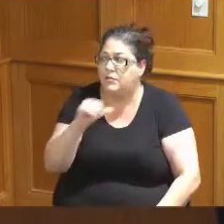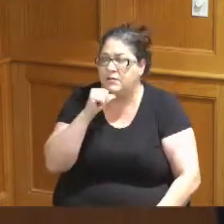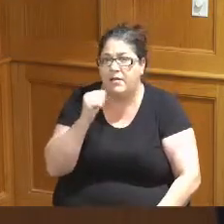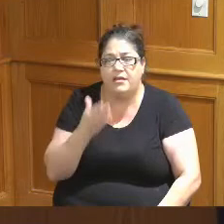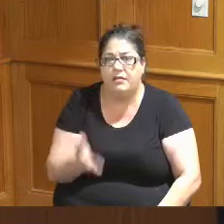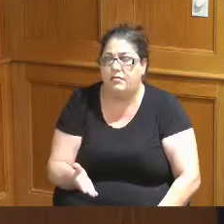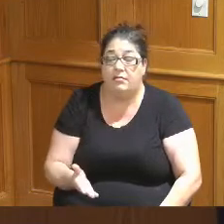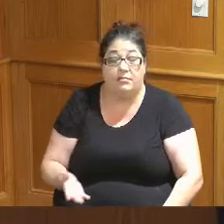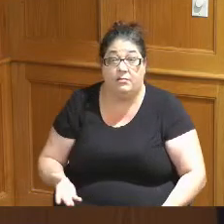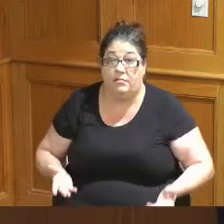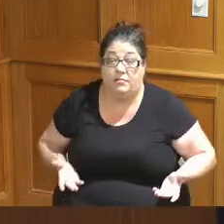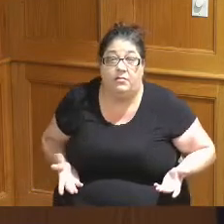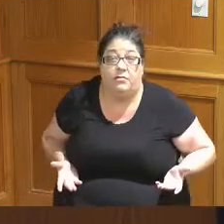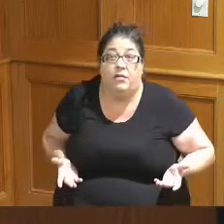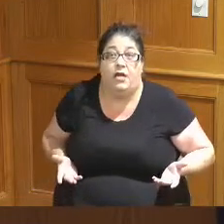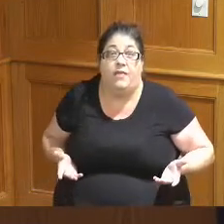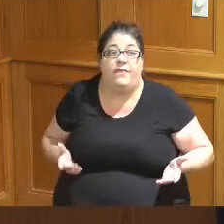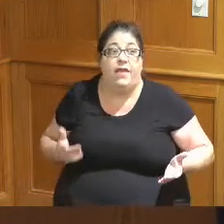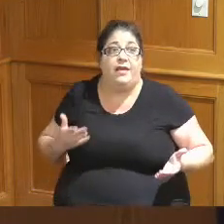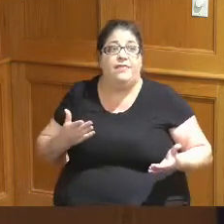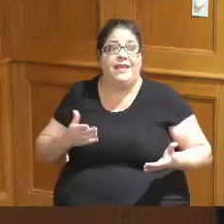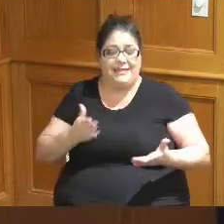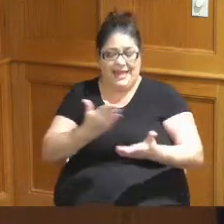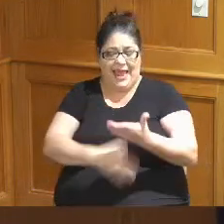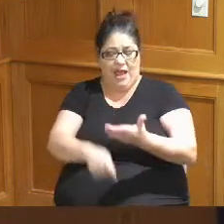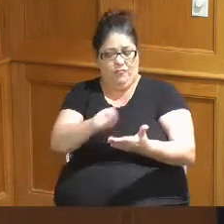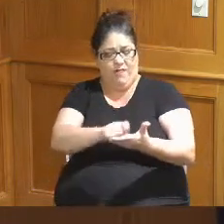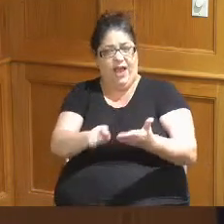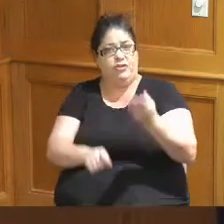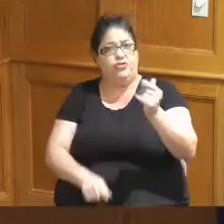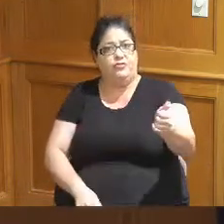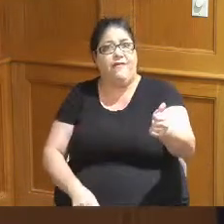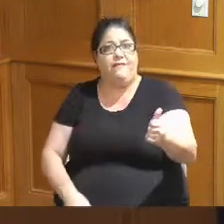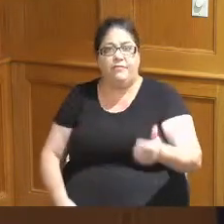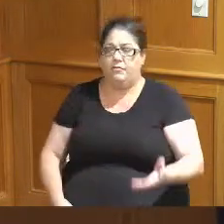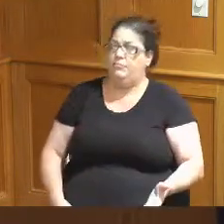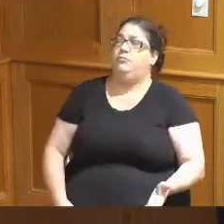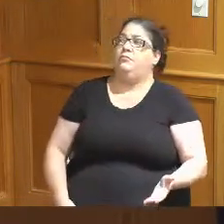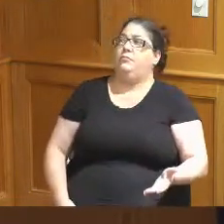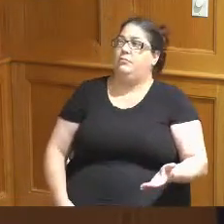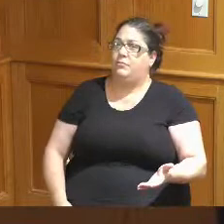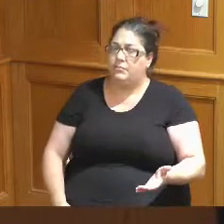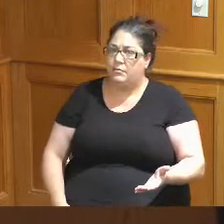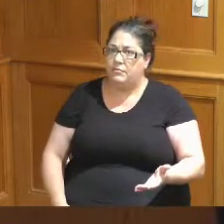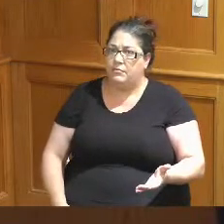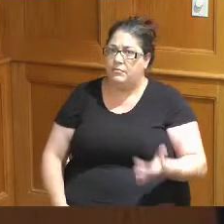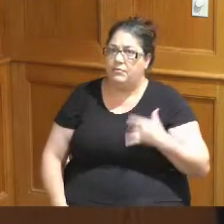I mean they come in and say hand write your own stuff so that already to me gave us on to the